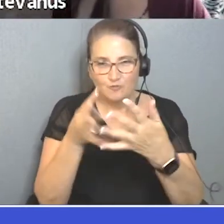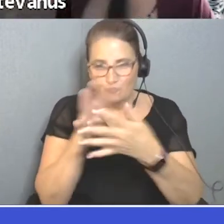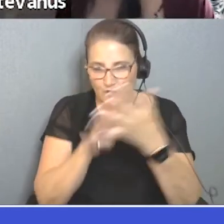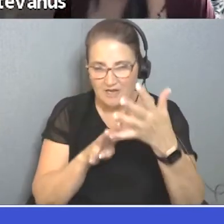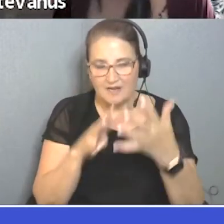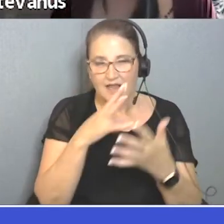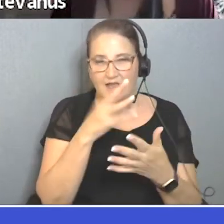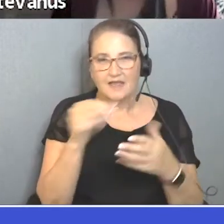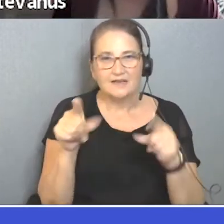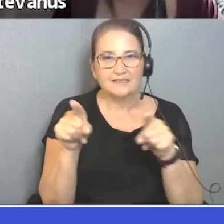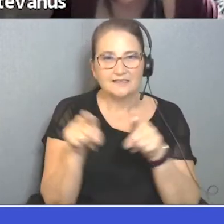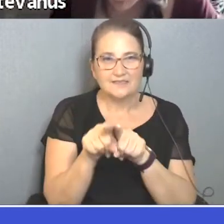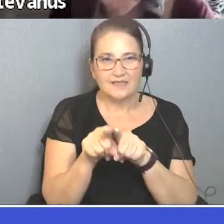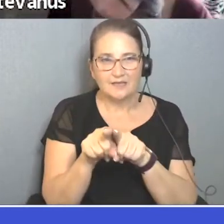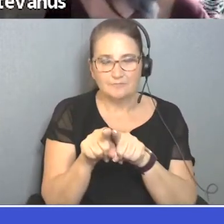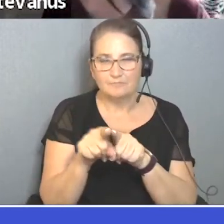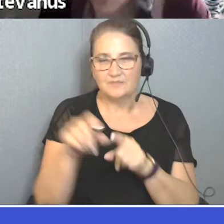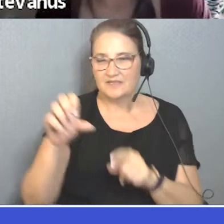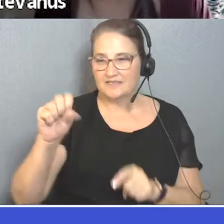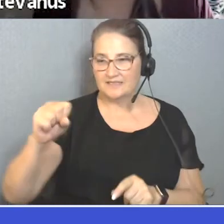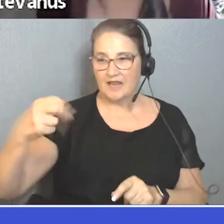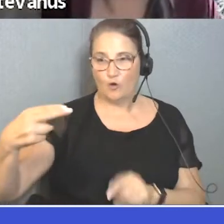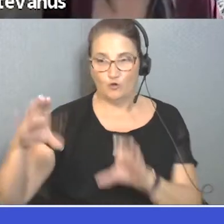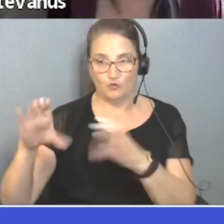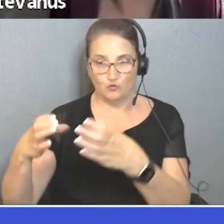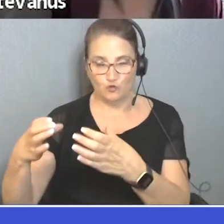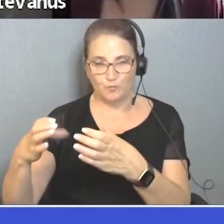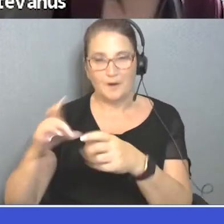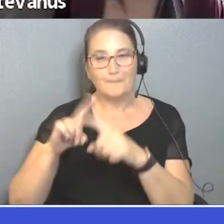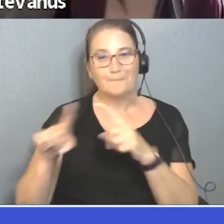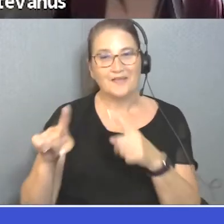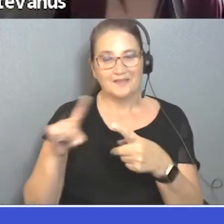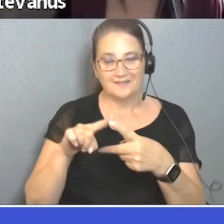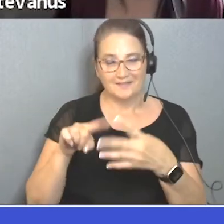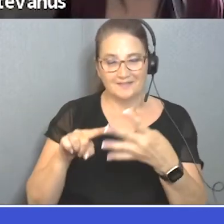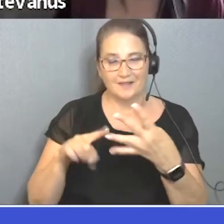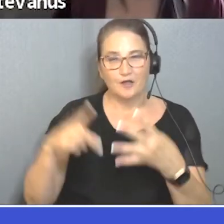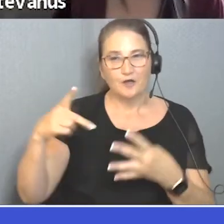for your grid, and same actual stakeholder group as well, the